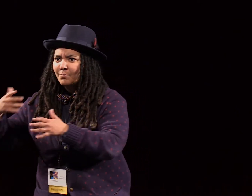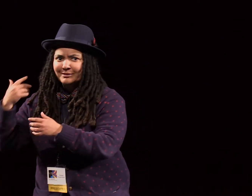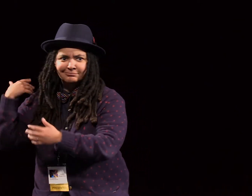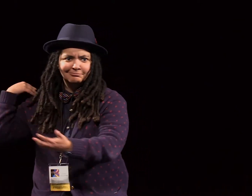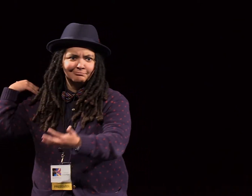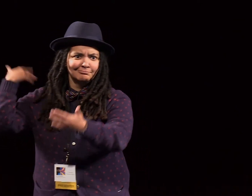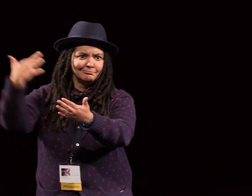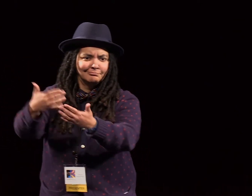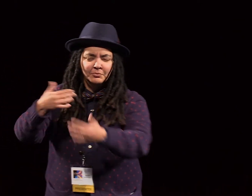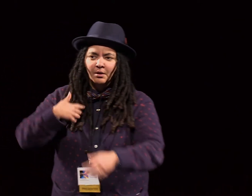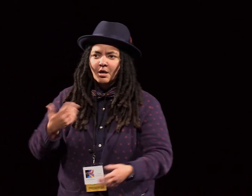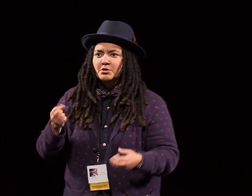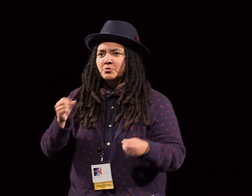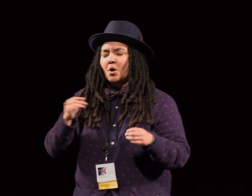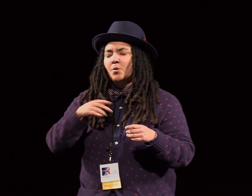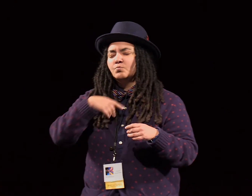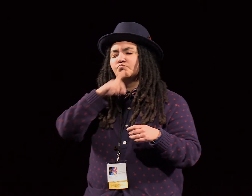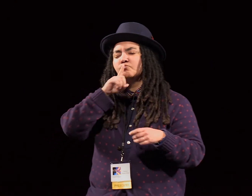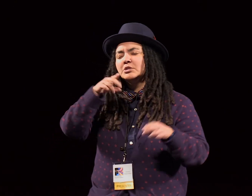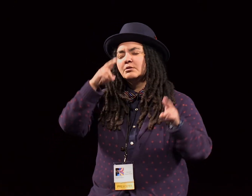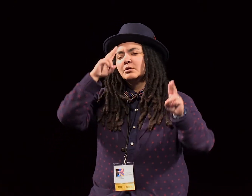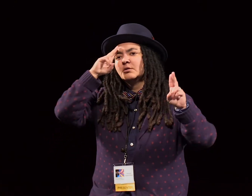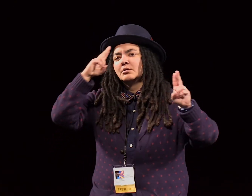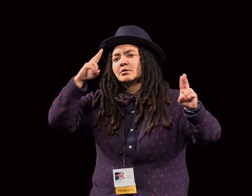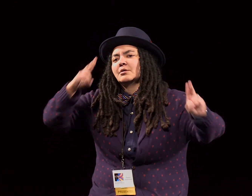different people's experiences with me thus far.